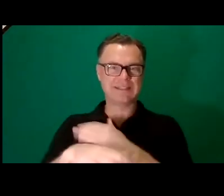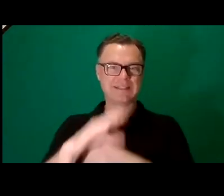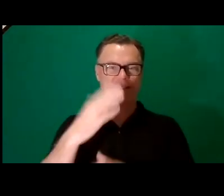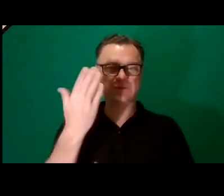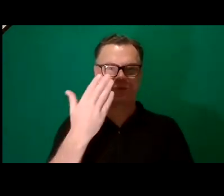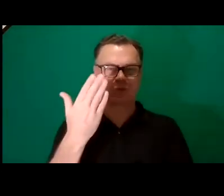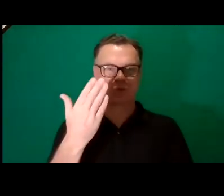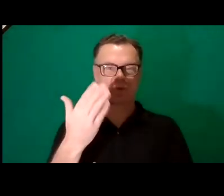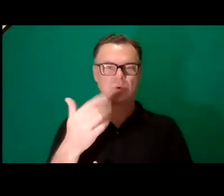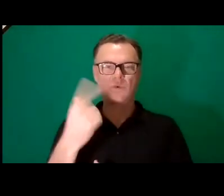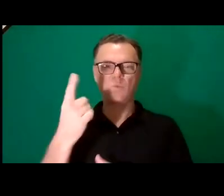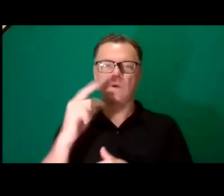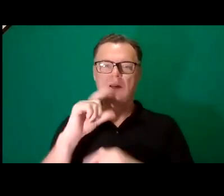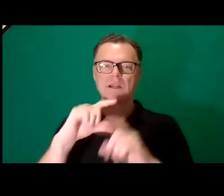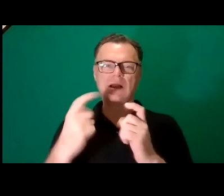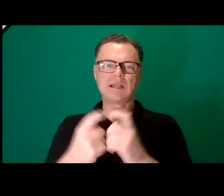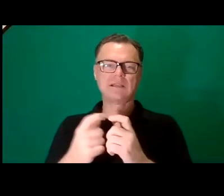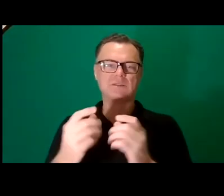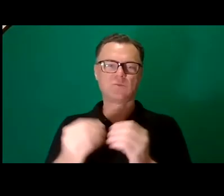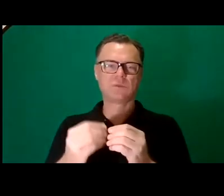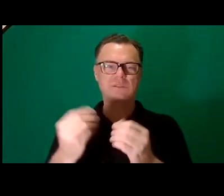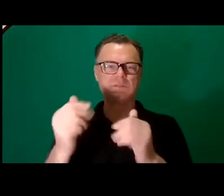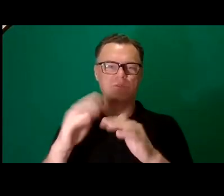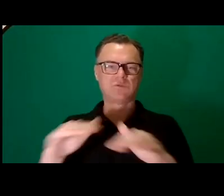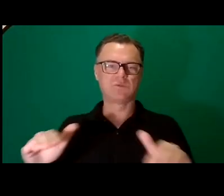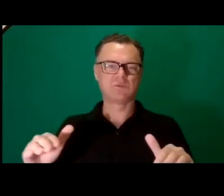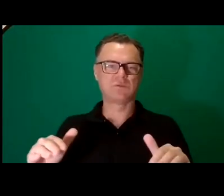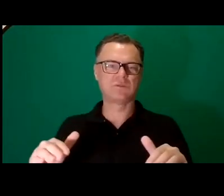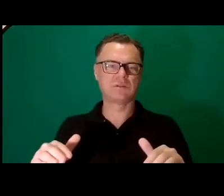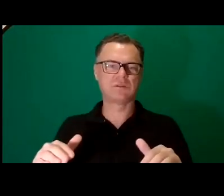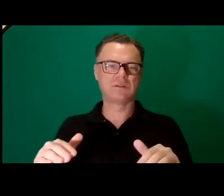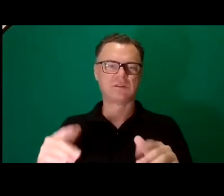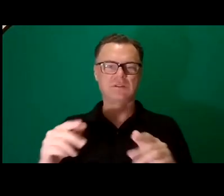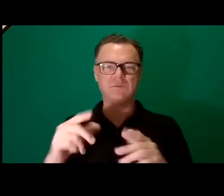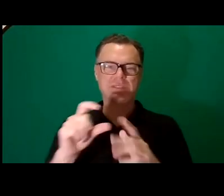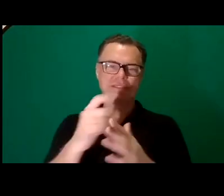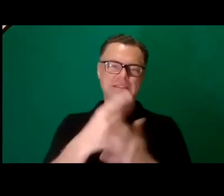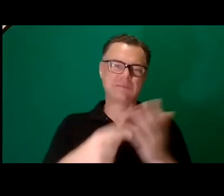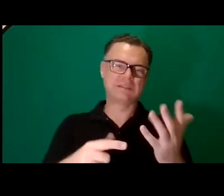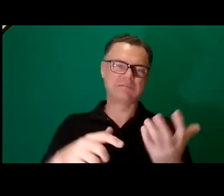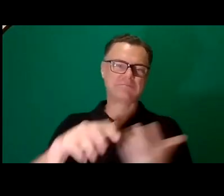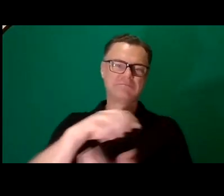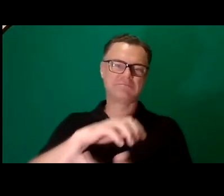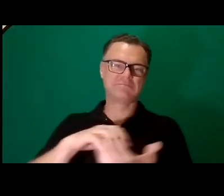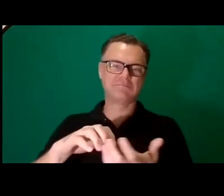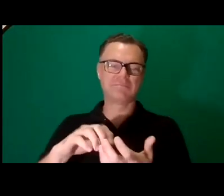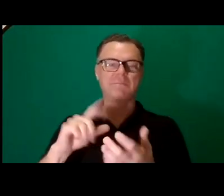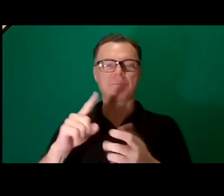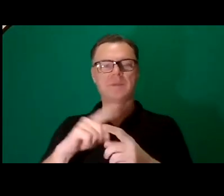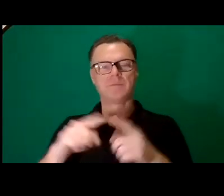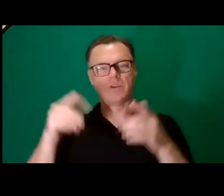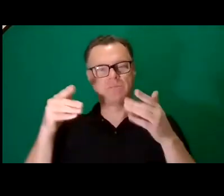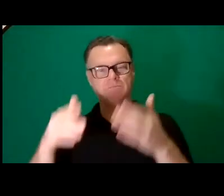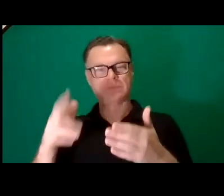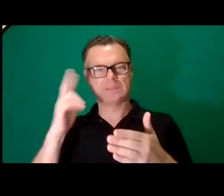a small classroom with children with disabilities, but it was mostly focused on deafness and